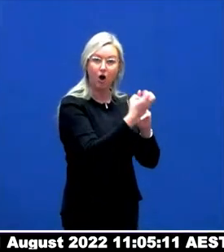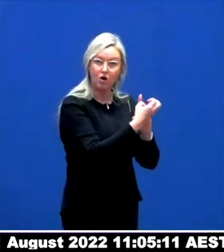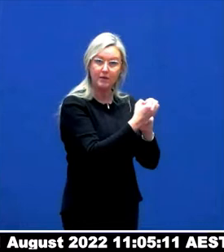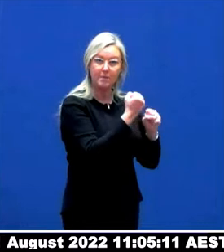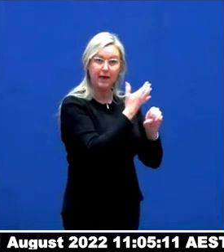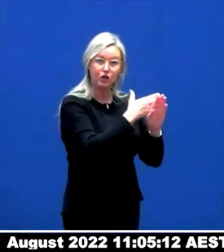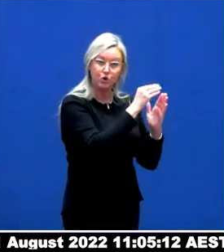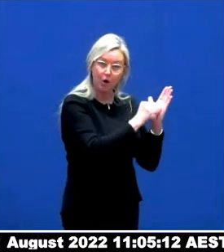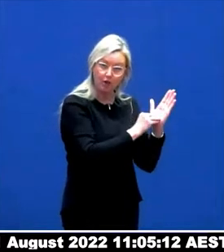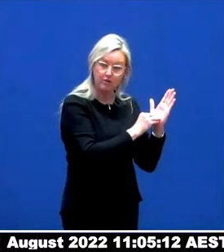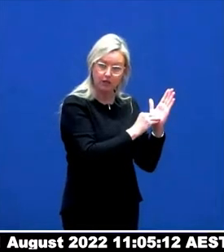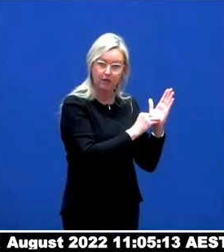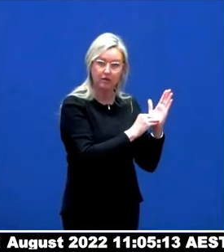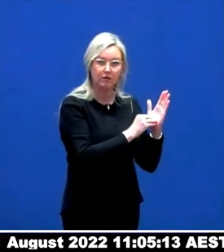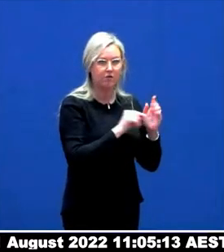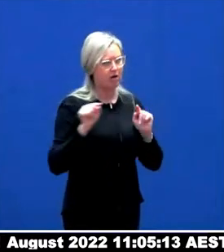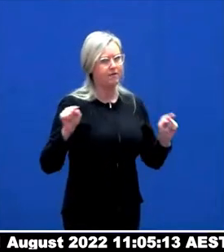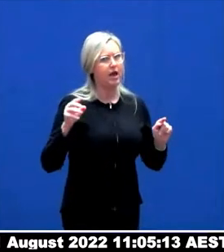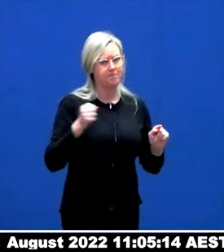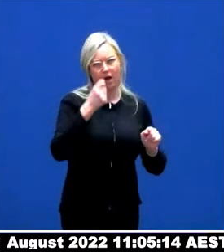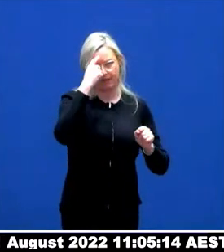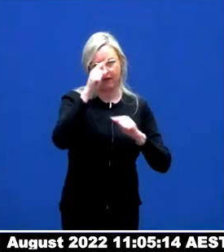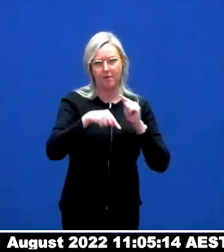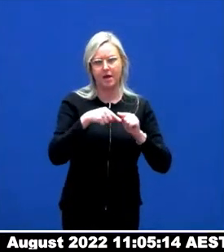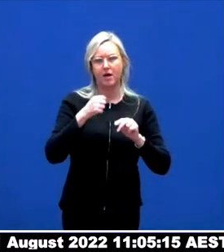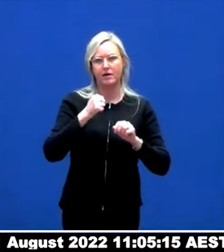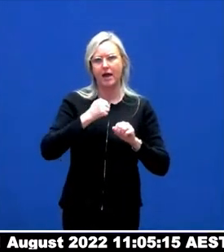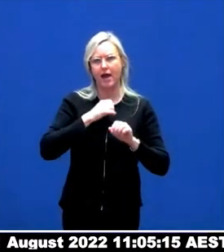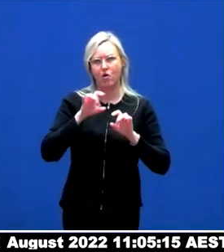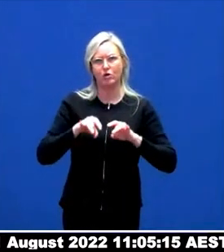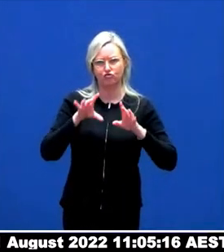for the outcomes under Australia's Disability Policy. It is a Commonwealth policy.